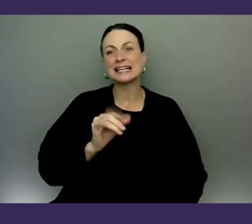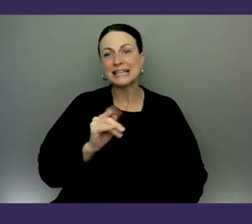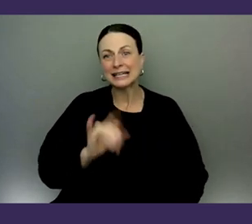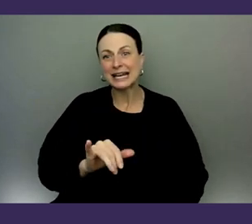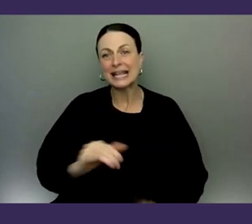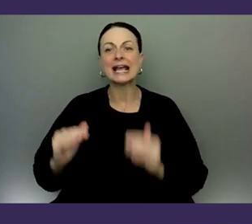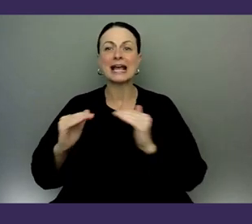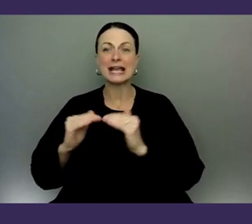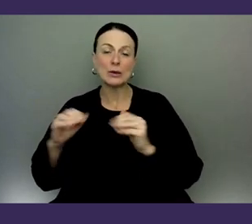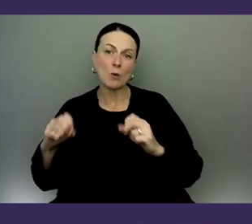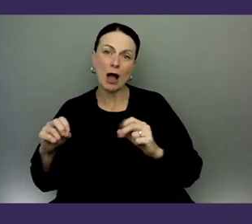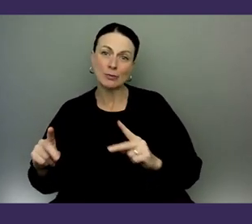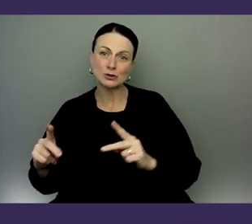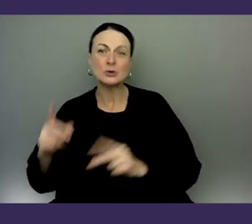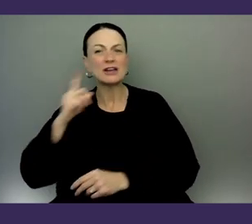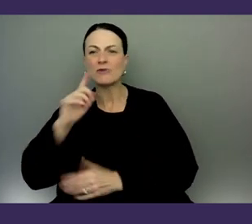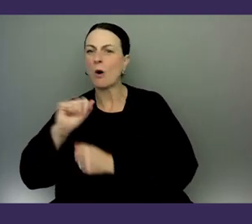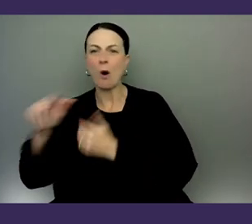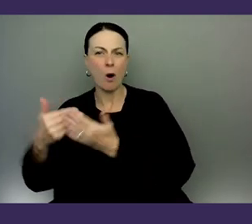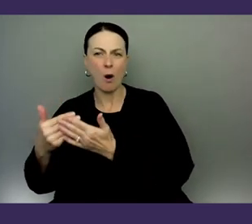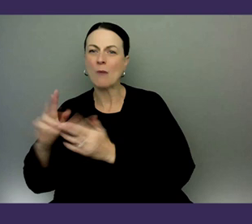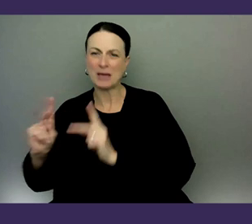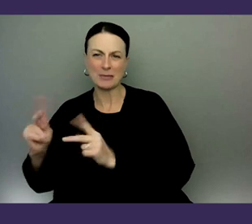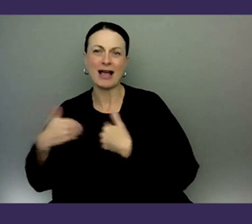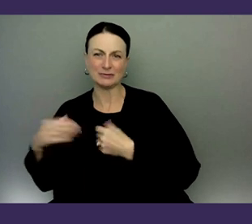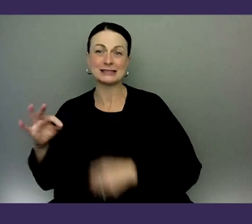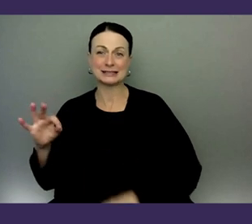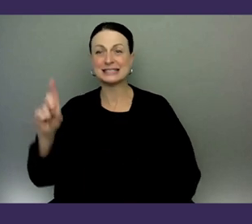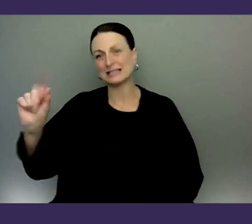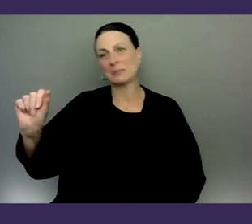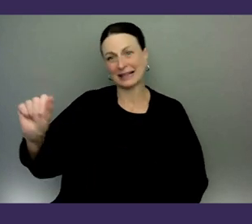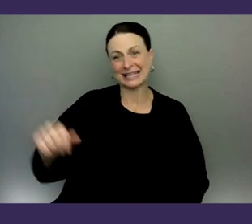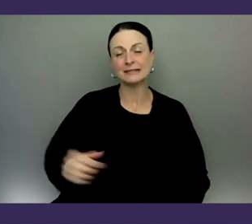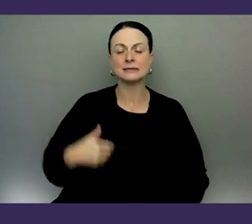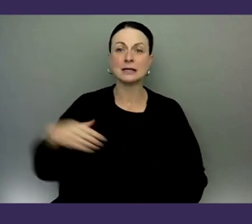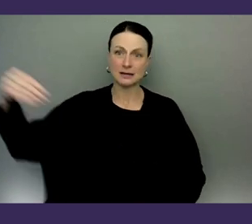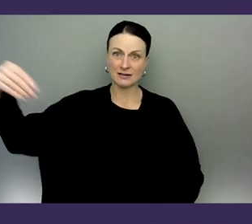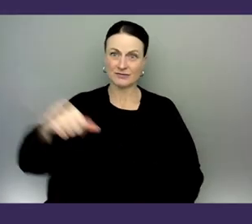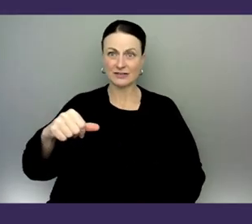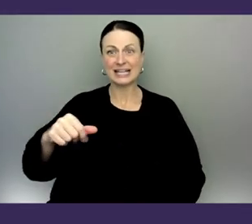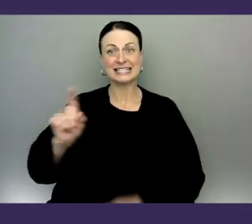and choices for all people with disabilities. We are funded under nine federal grants,